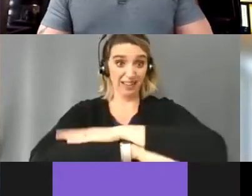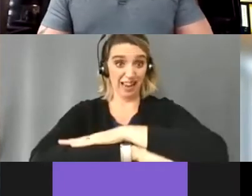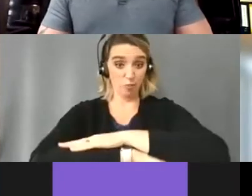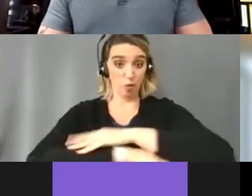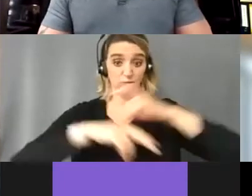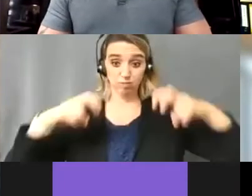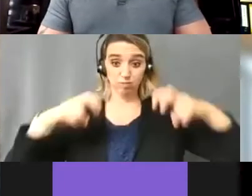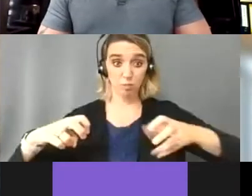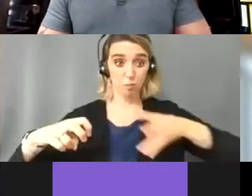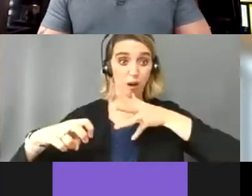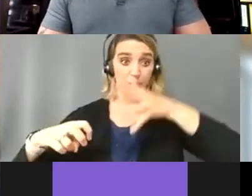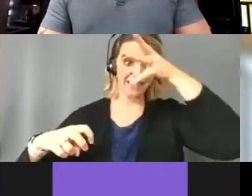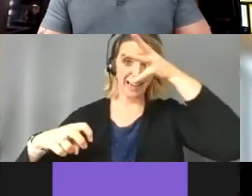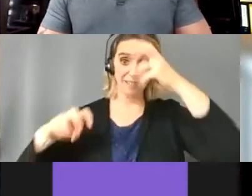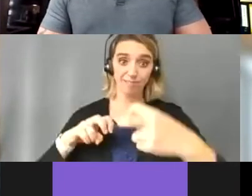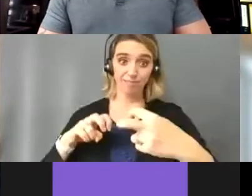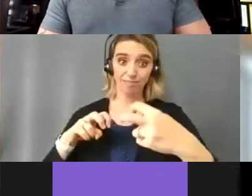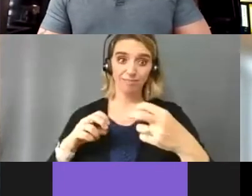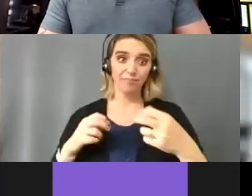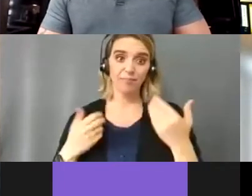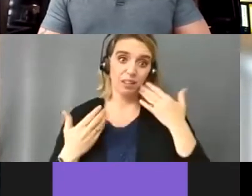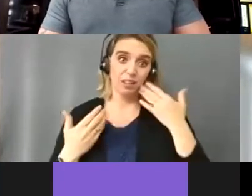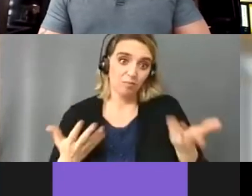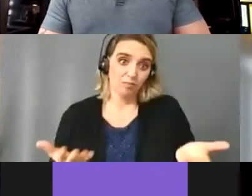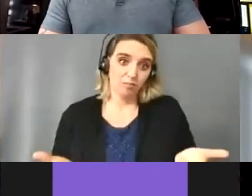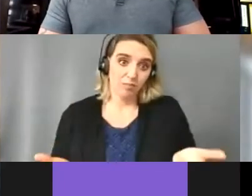And I told them I didn't know how much longer I wanted to be alive.